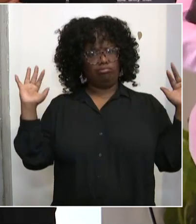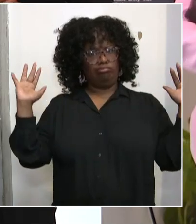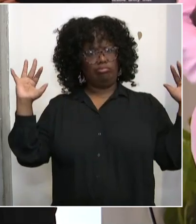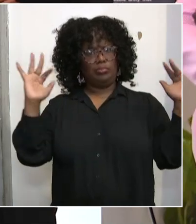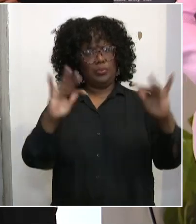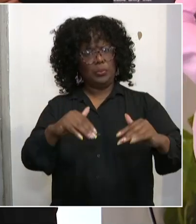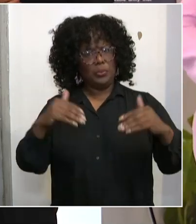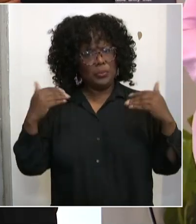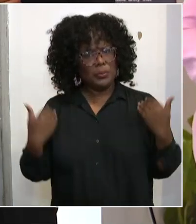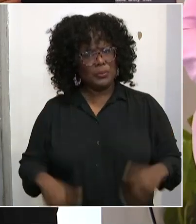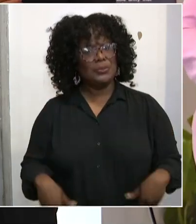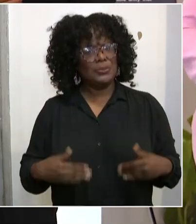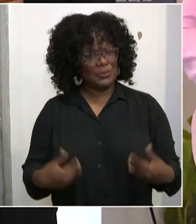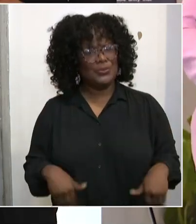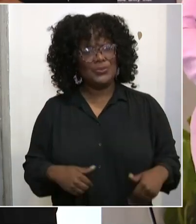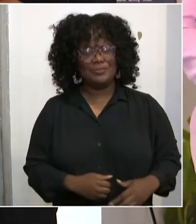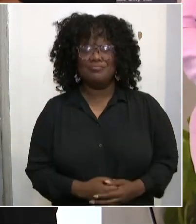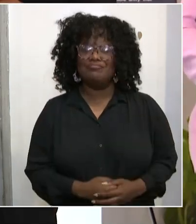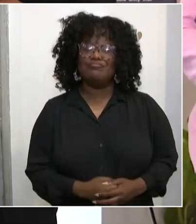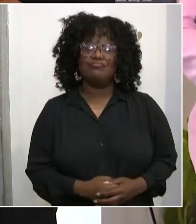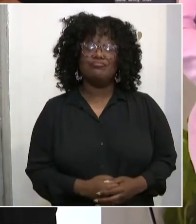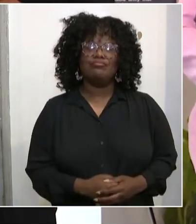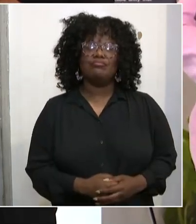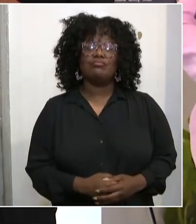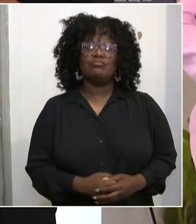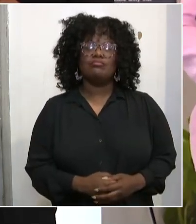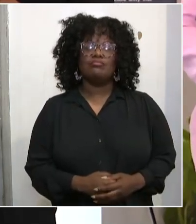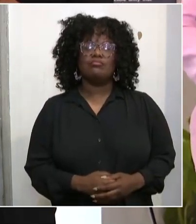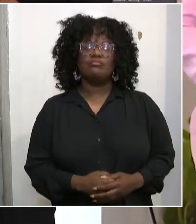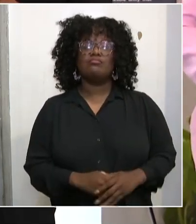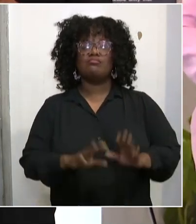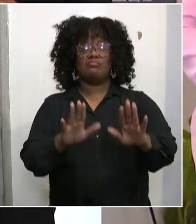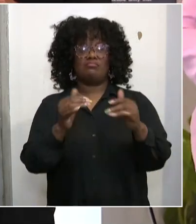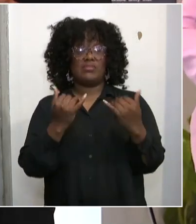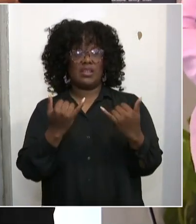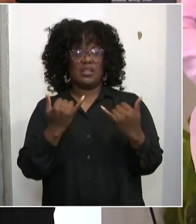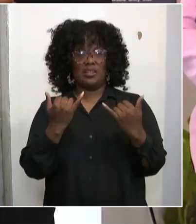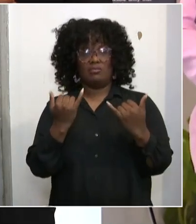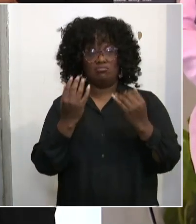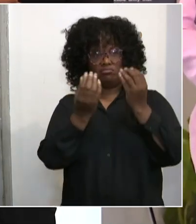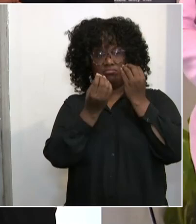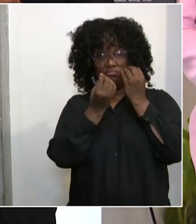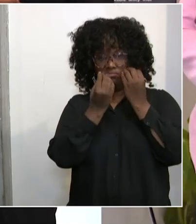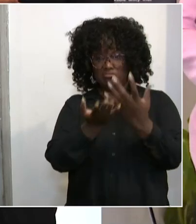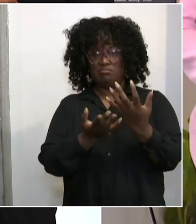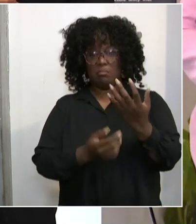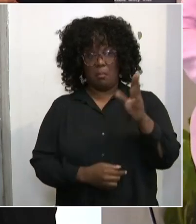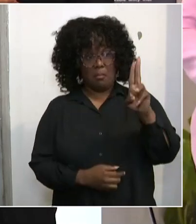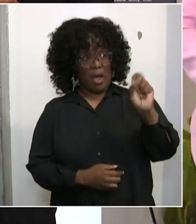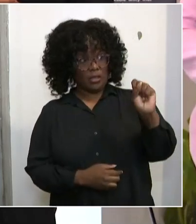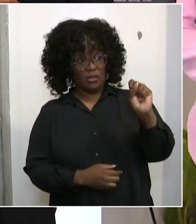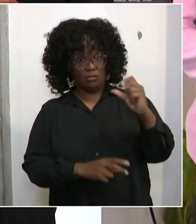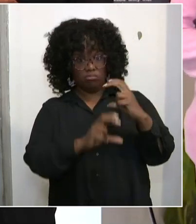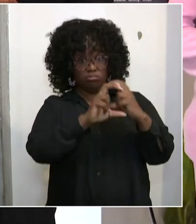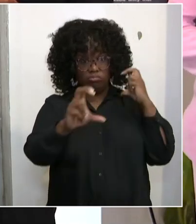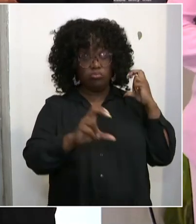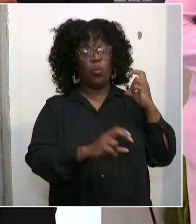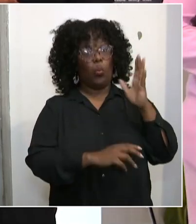There will be probably significant bus impacts obviously just, you know, a lot of traffic with some street closures and other things. Well, Mata.com/sh alerts,